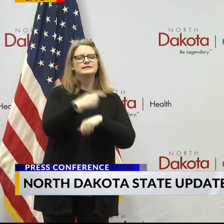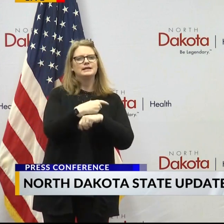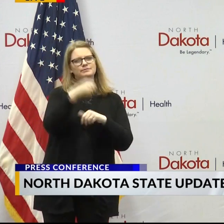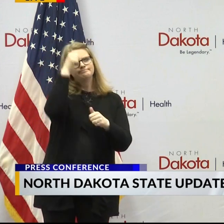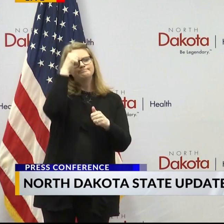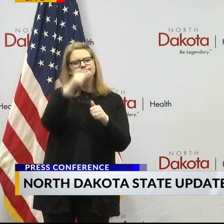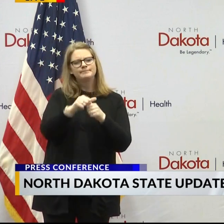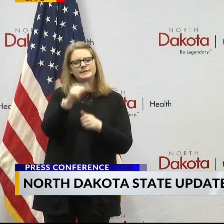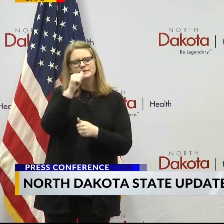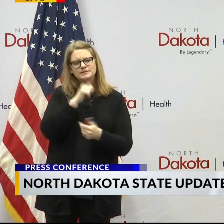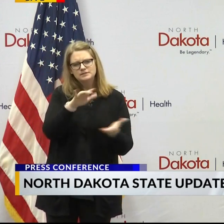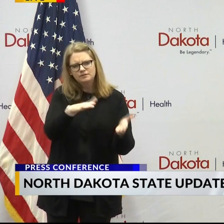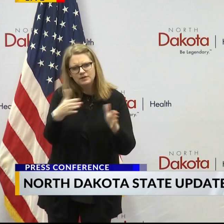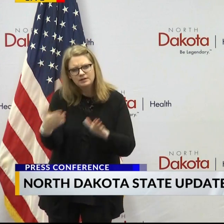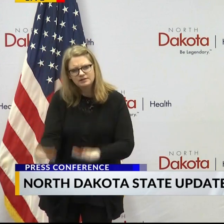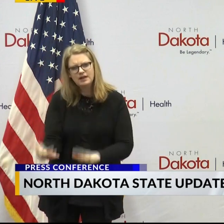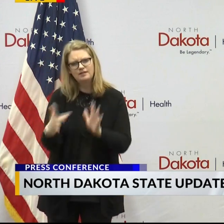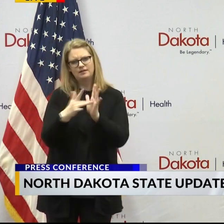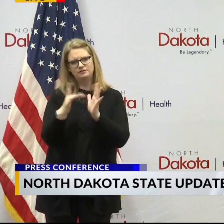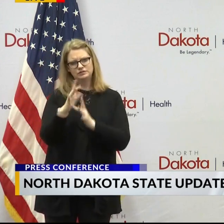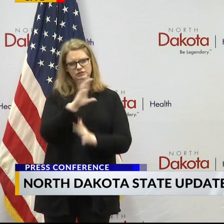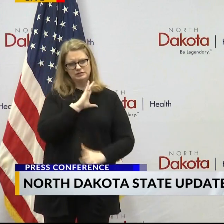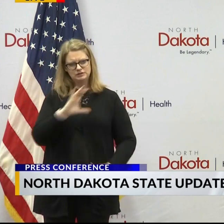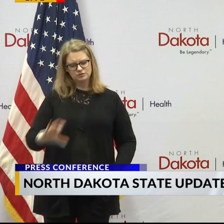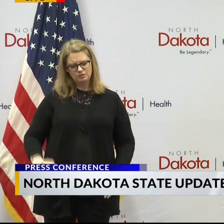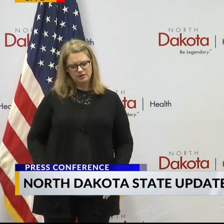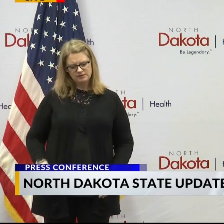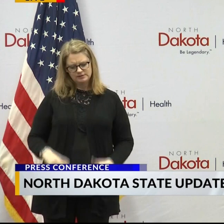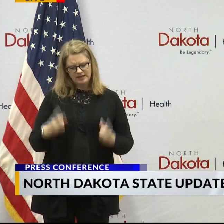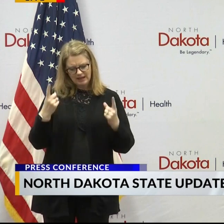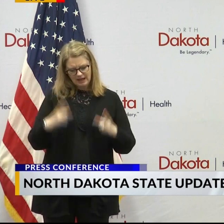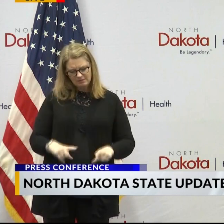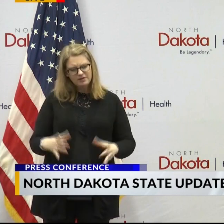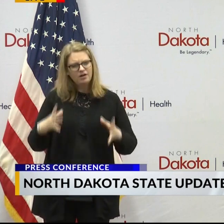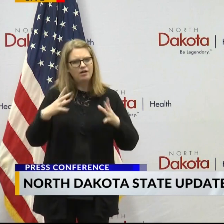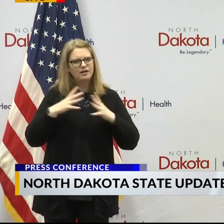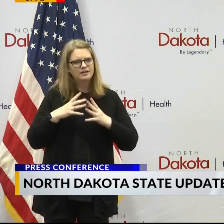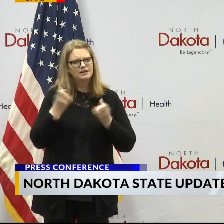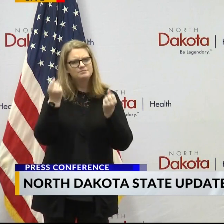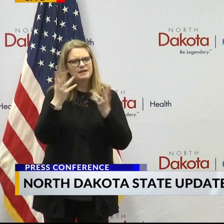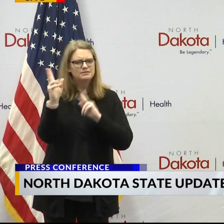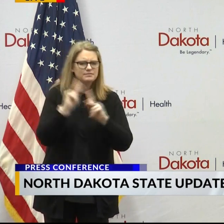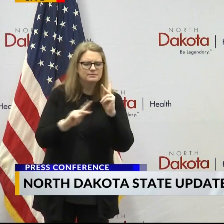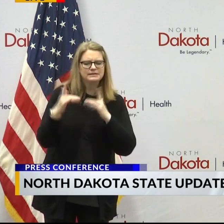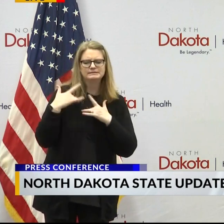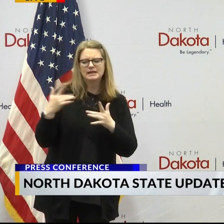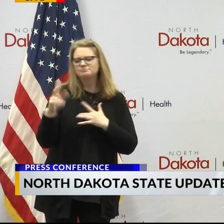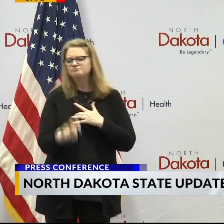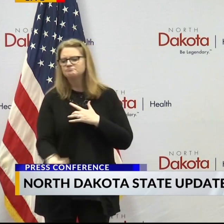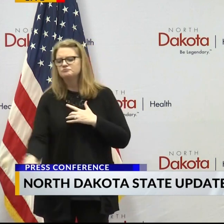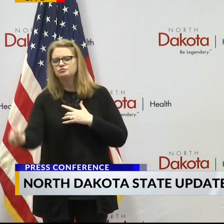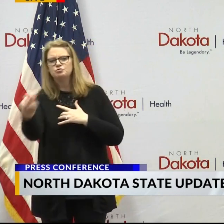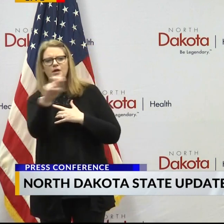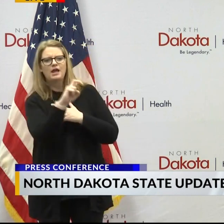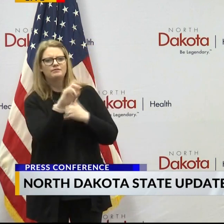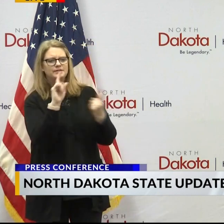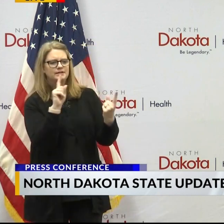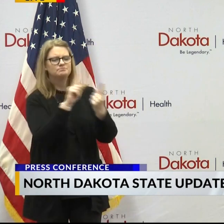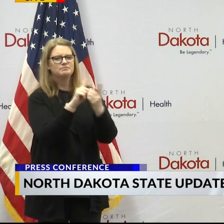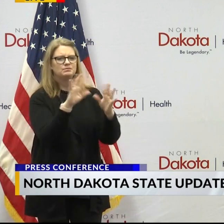ALMIGHTY GOD, WE COME TO YOU ON THIS GOOD FRIDAY, STILL A STATE HOLIDAY HERE IN NORTH DAKOTA AND MANY OF ARE YOU SURE MINDFUL OF THE SUFFERING AND DEATH OF